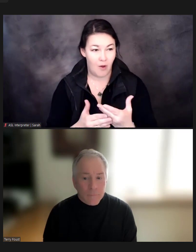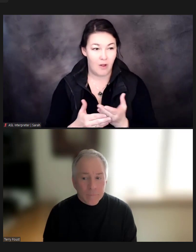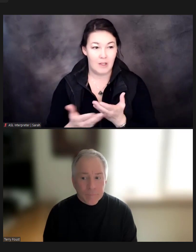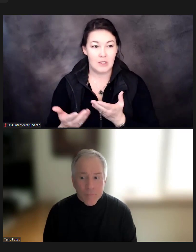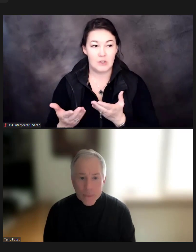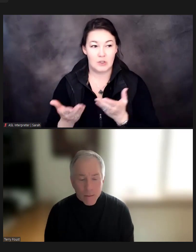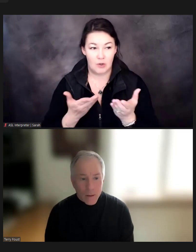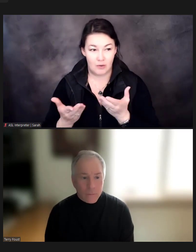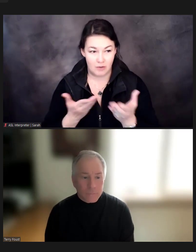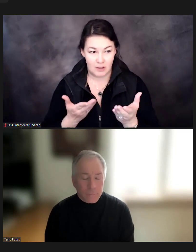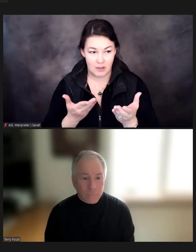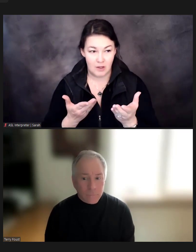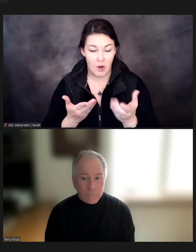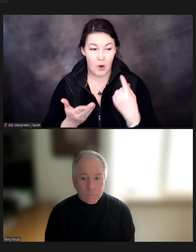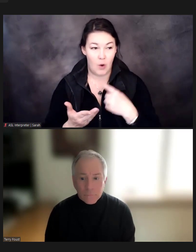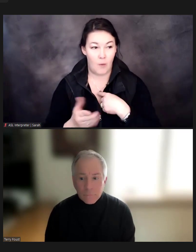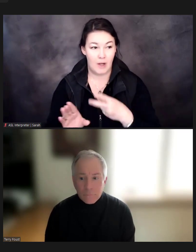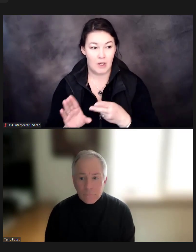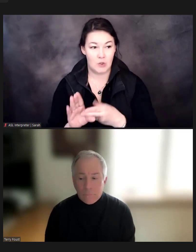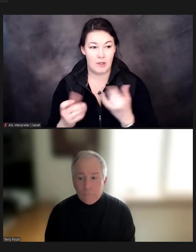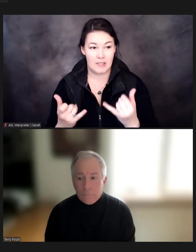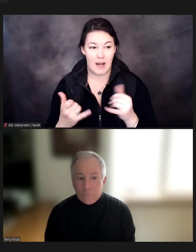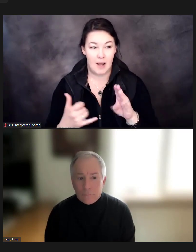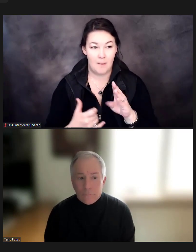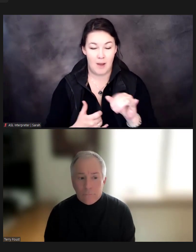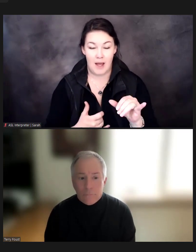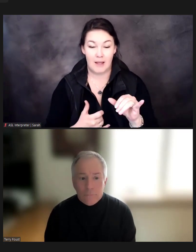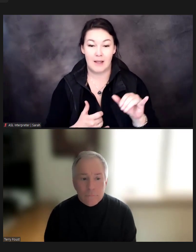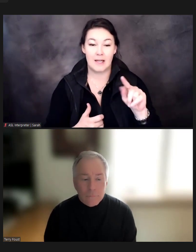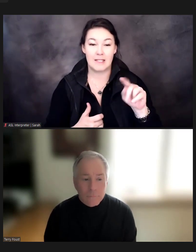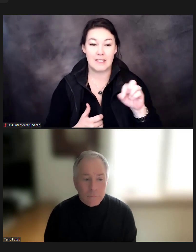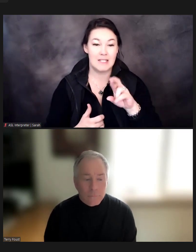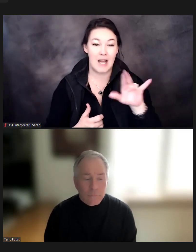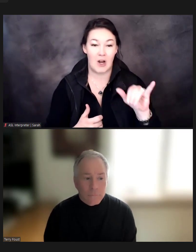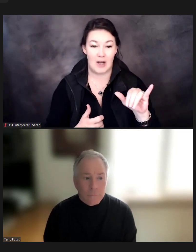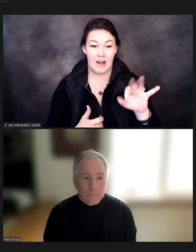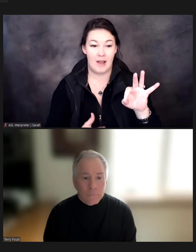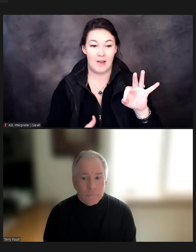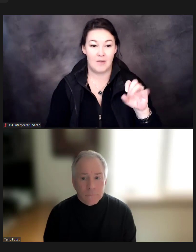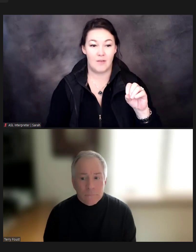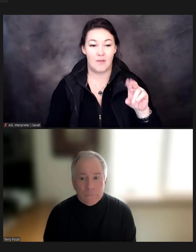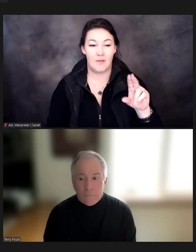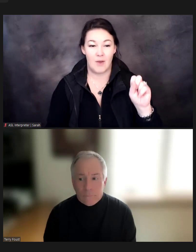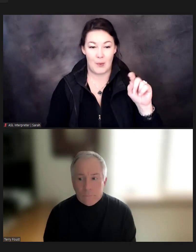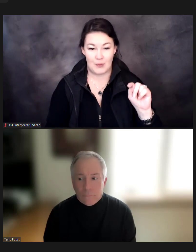We're joined today, um, by Terry Foust, who is a pediatric